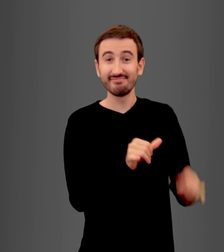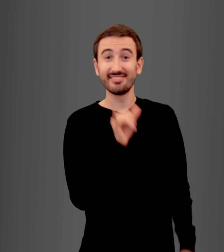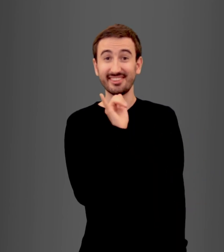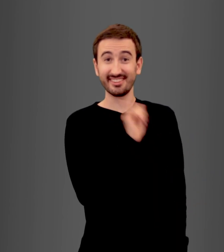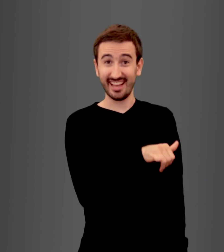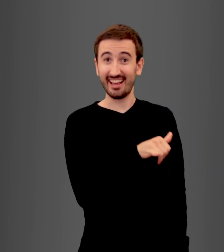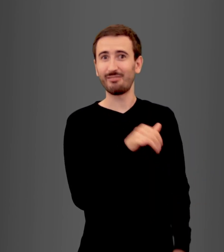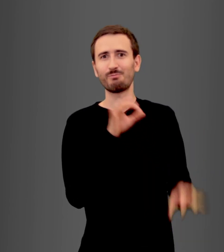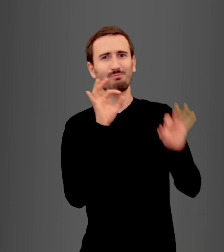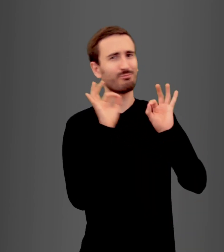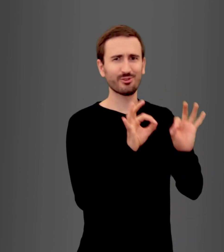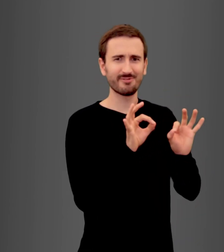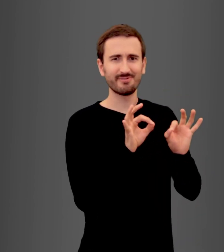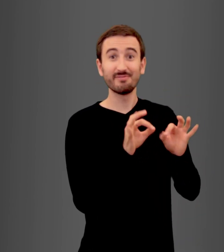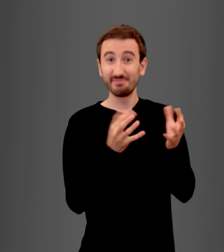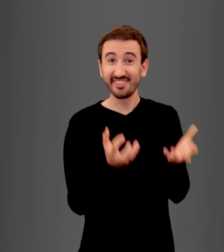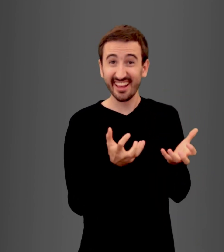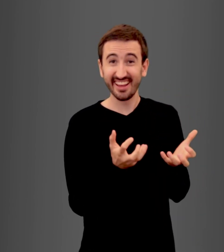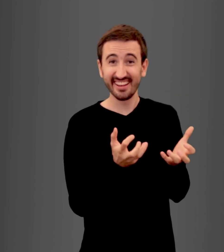This is desirable,